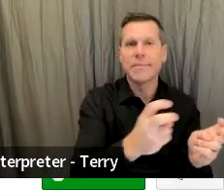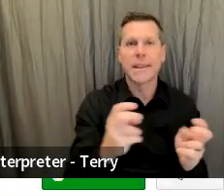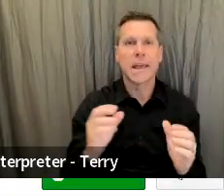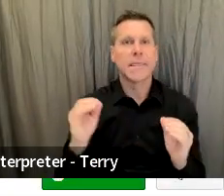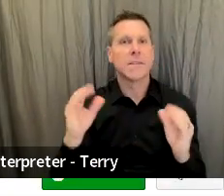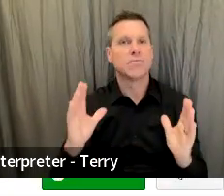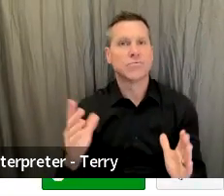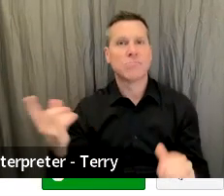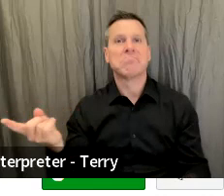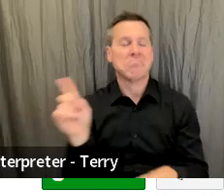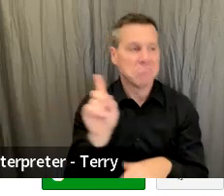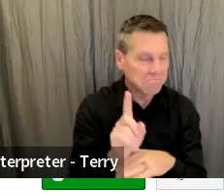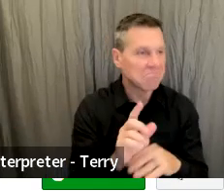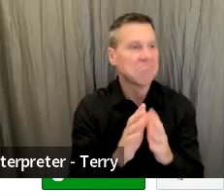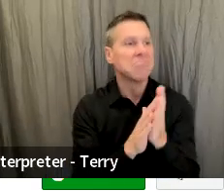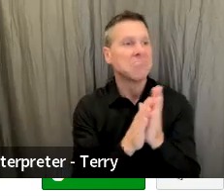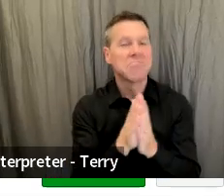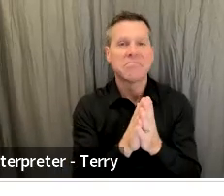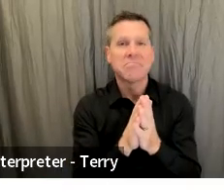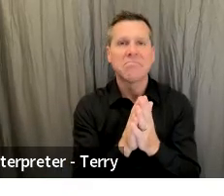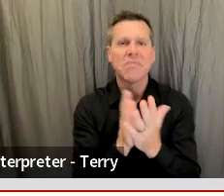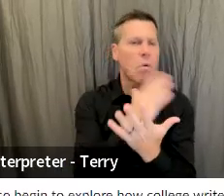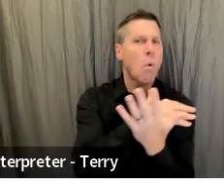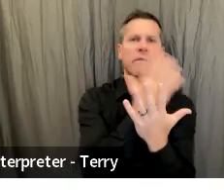and there is an overview page already created